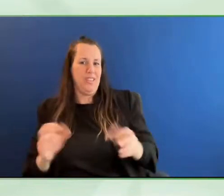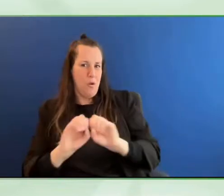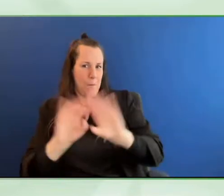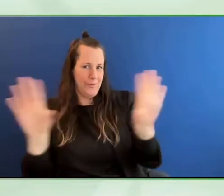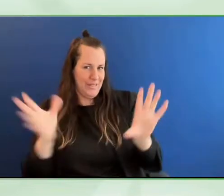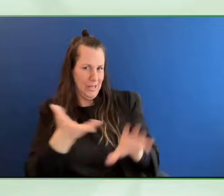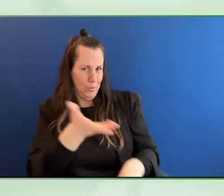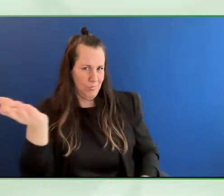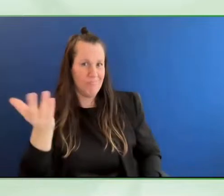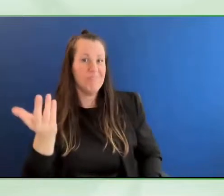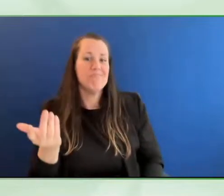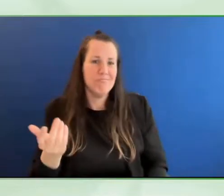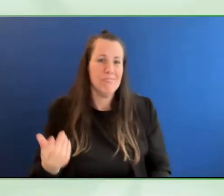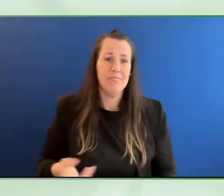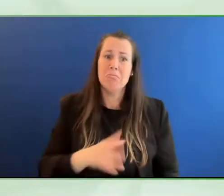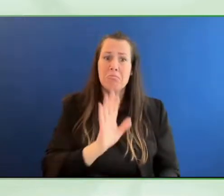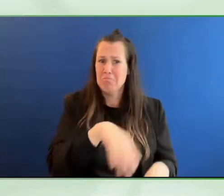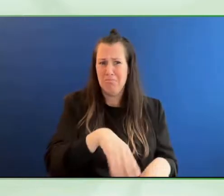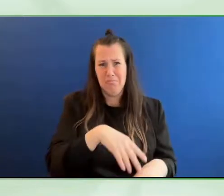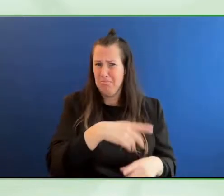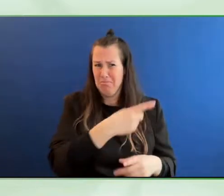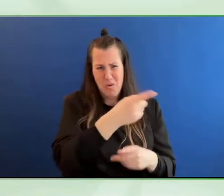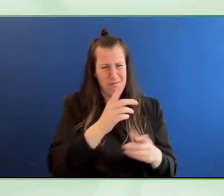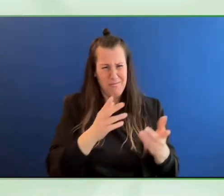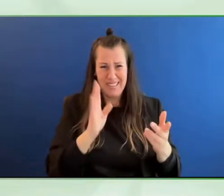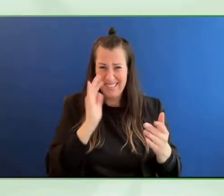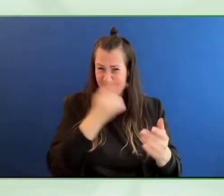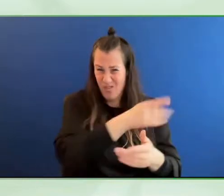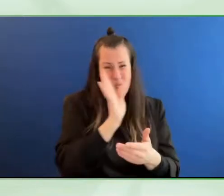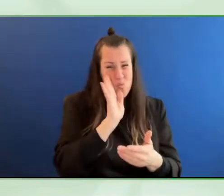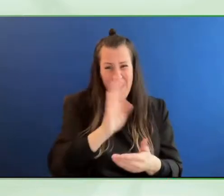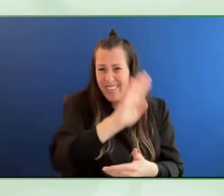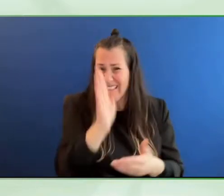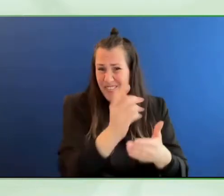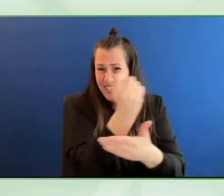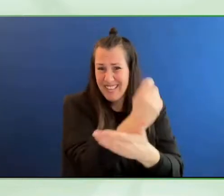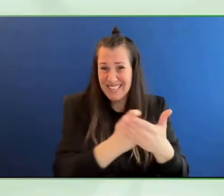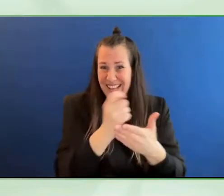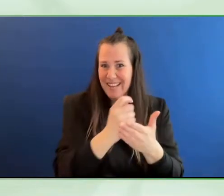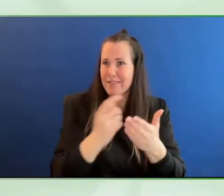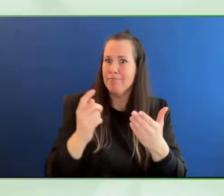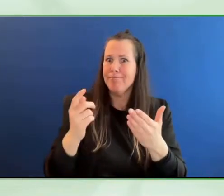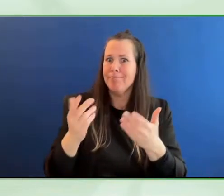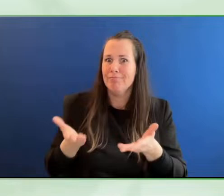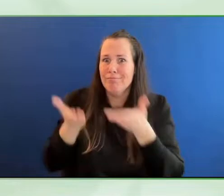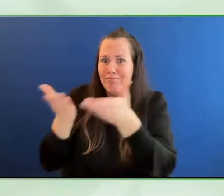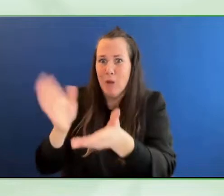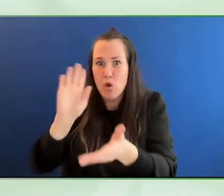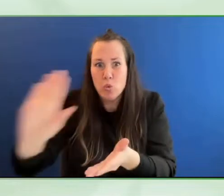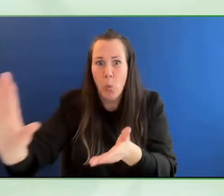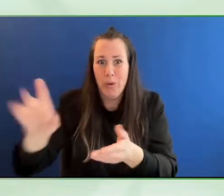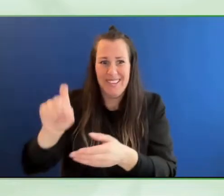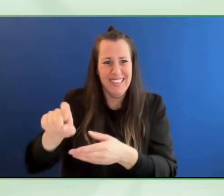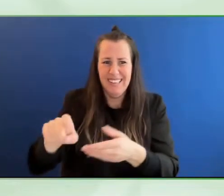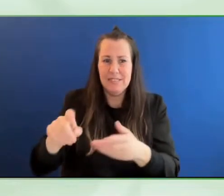It's actually explaining and storytelling, that is still an element that the AI, you feel, is not up to the quality threshold.